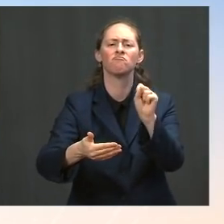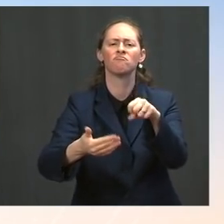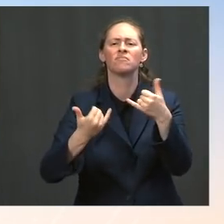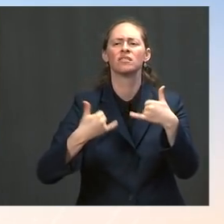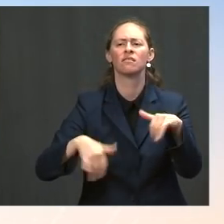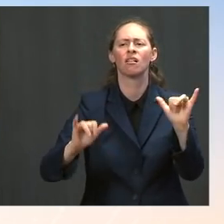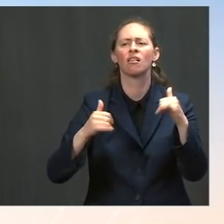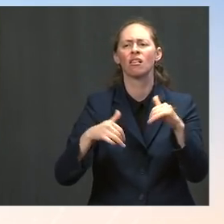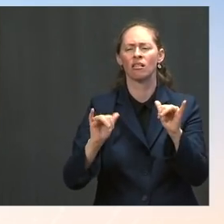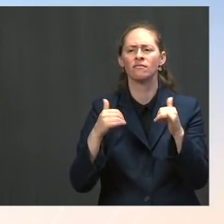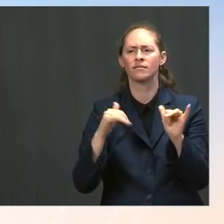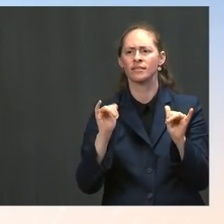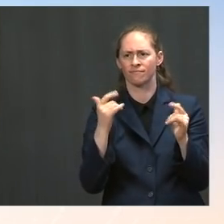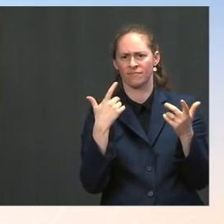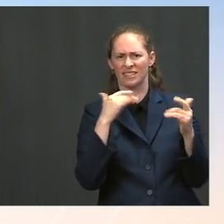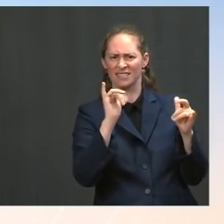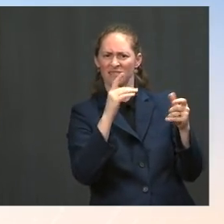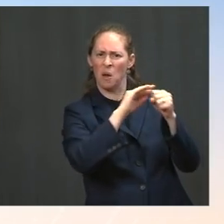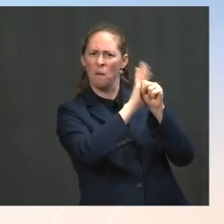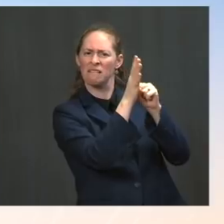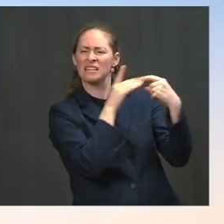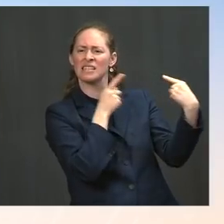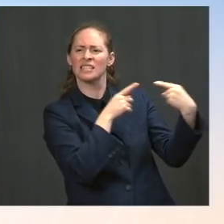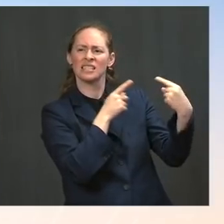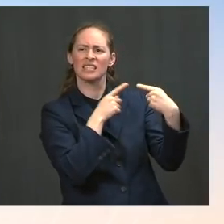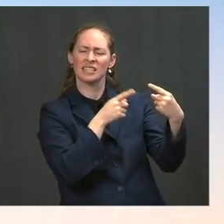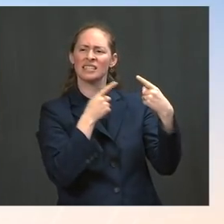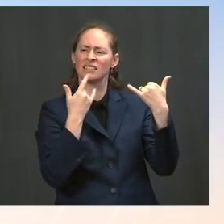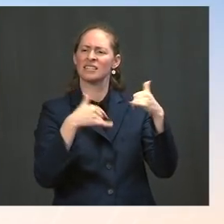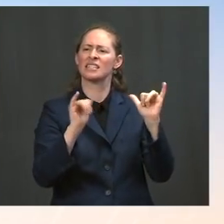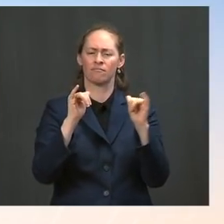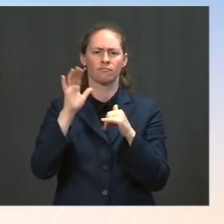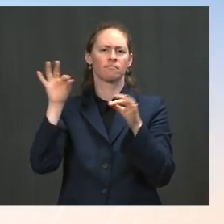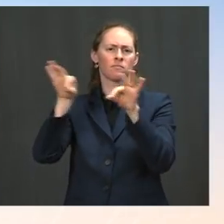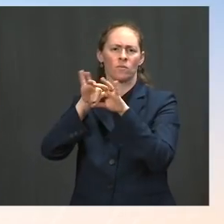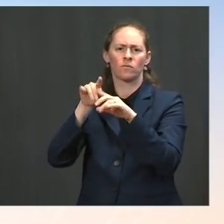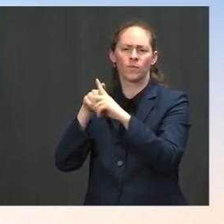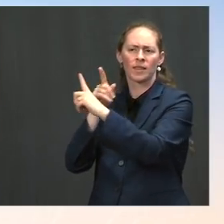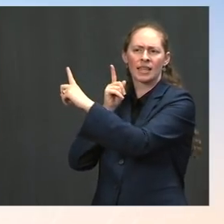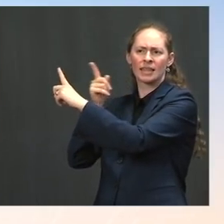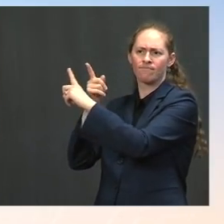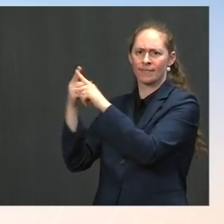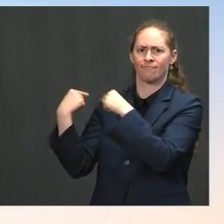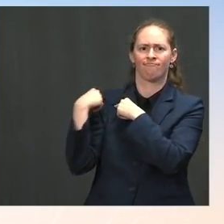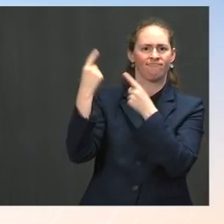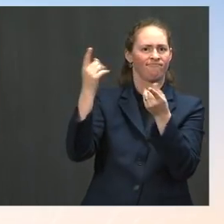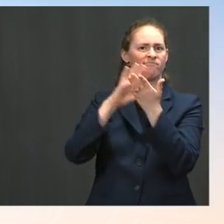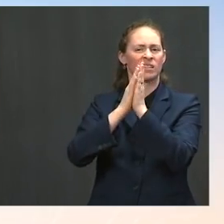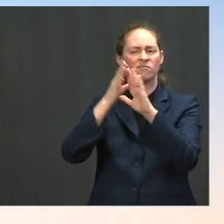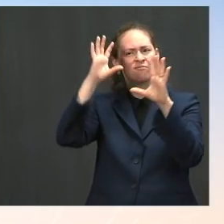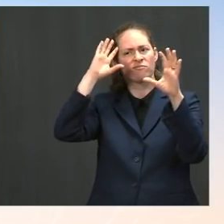But that was his number-one priority since he took -- when he took office. His number-two priority -- or they're both --